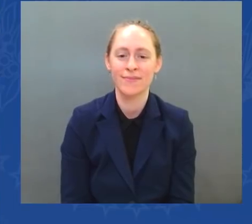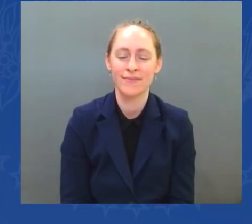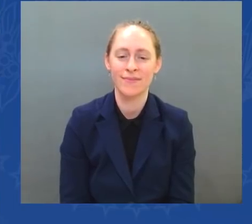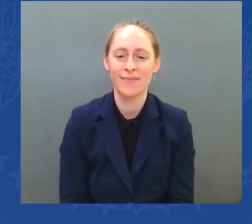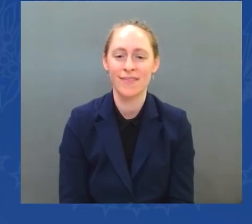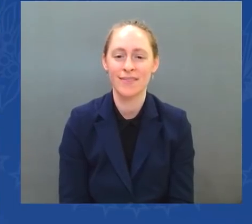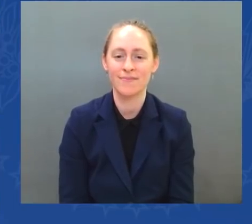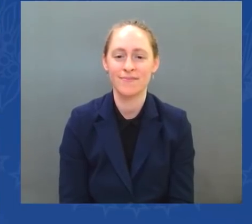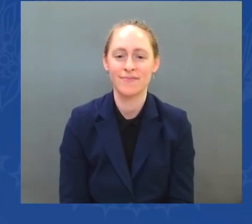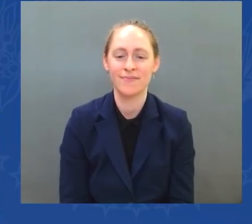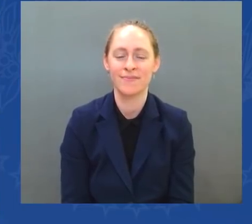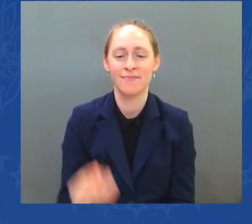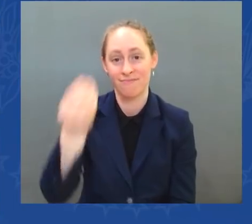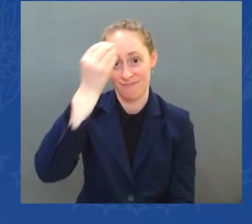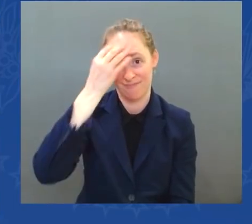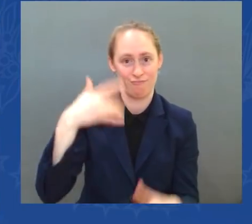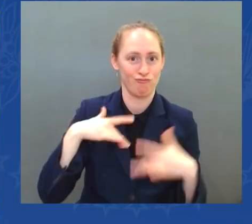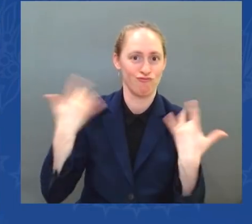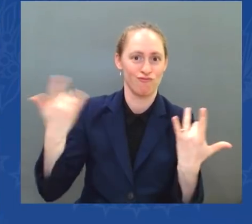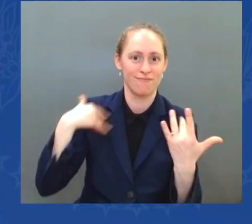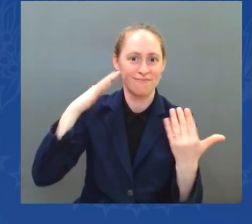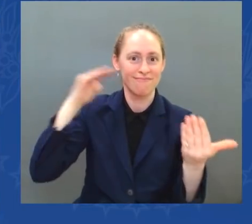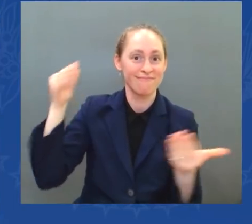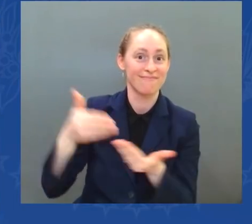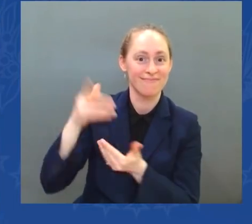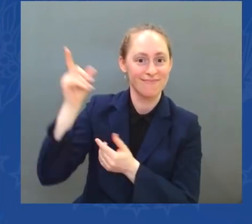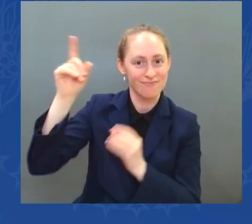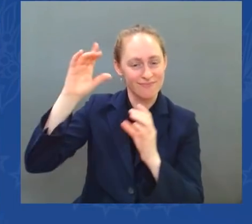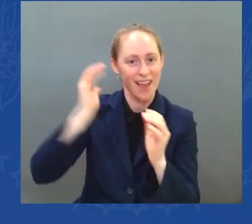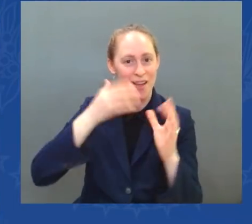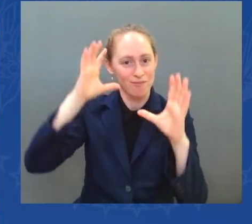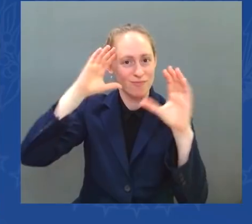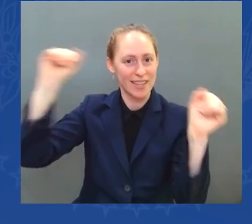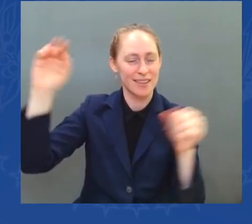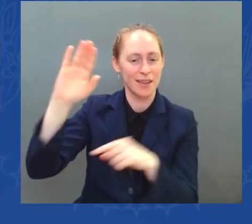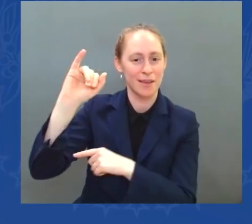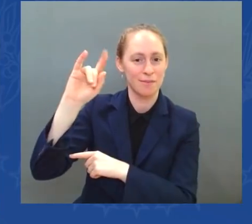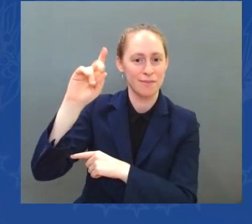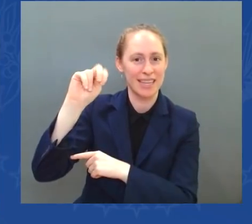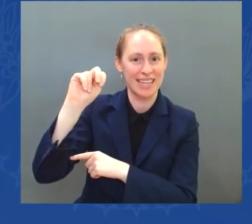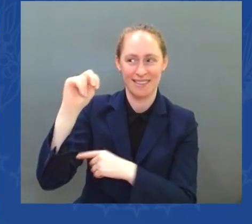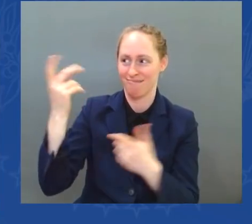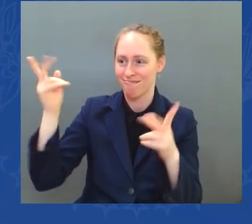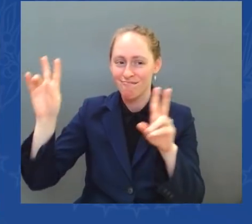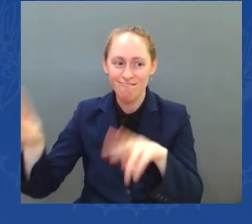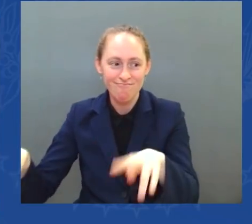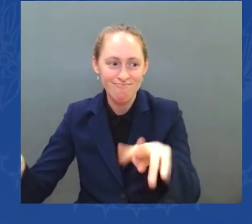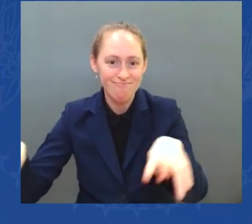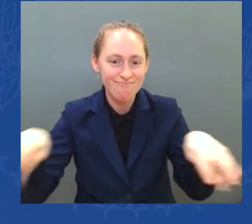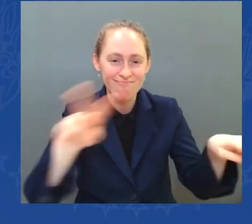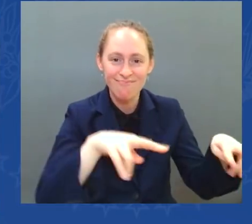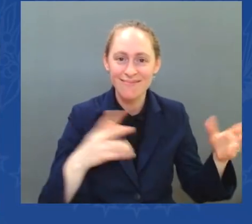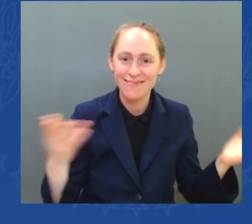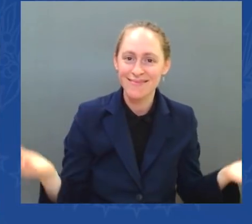When I made the decision to attend North Carolina A&T, I was excited for the journey to come. I looked forward to learning as much as I could,